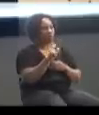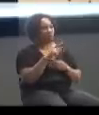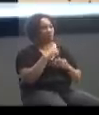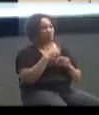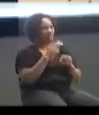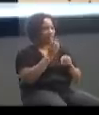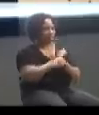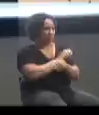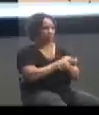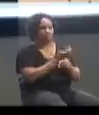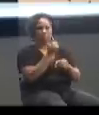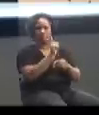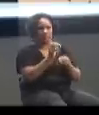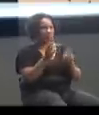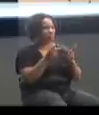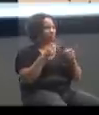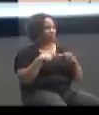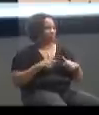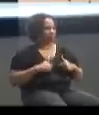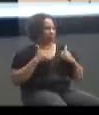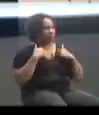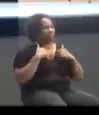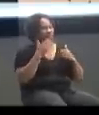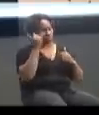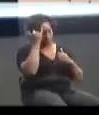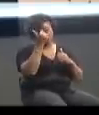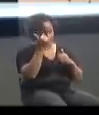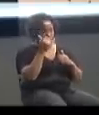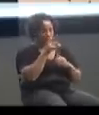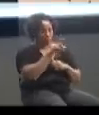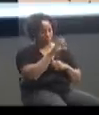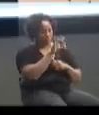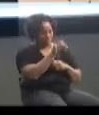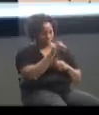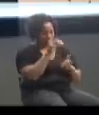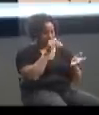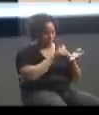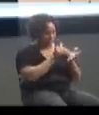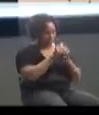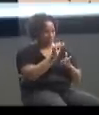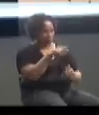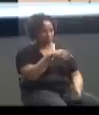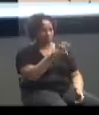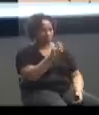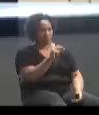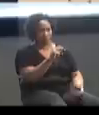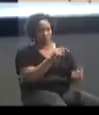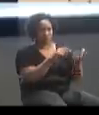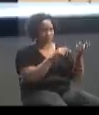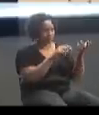COST NO MATTER WHERE THEY LIVE. IMAGINE LEVERAGING 180 MILLION SQUARE FEET OF OWNED REAL ESTATE